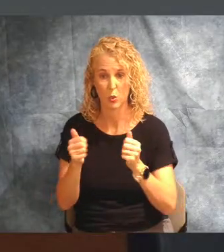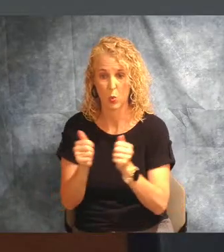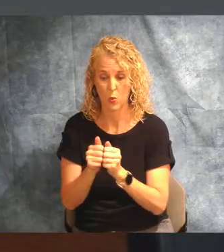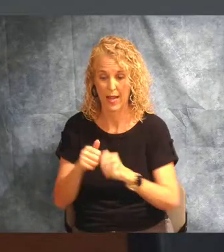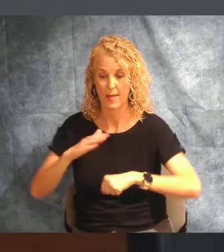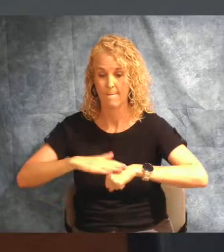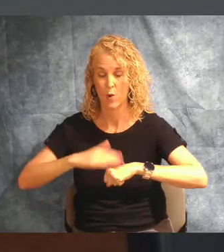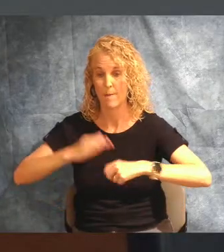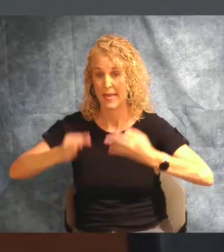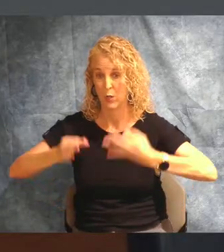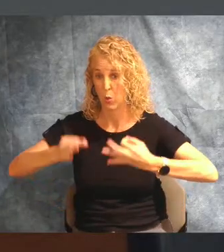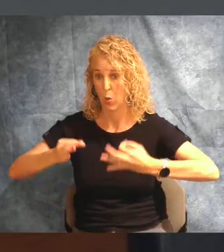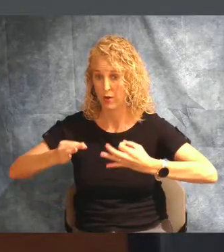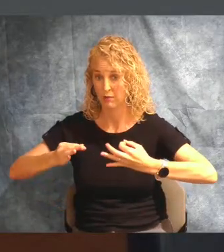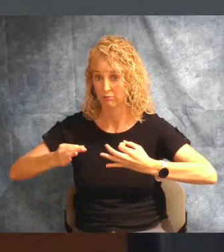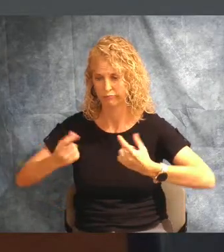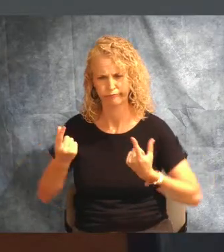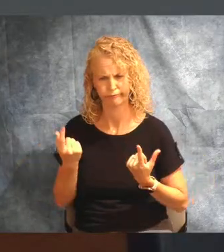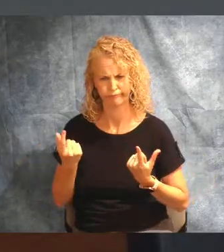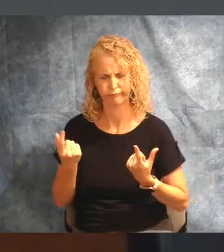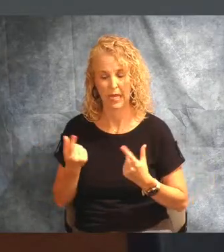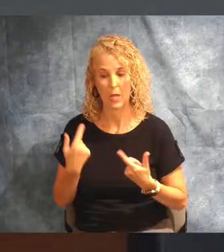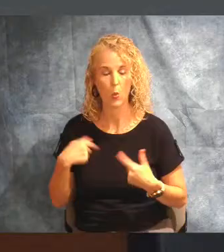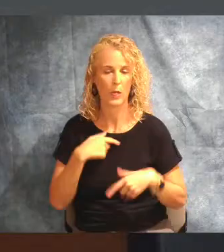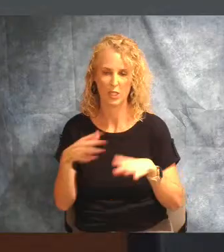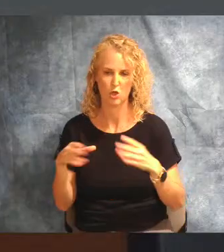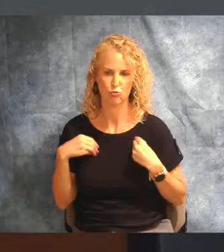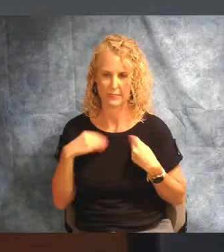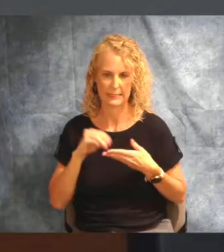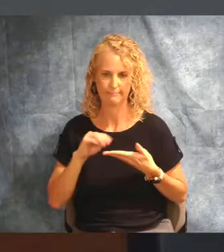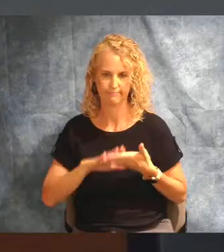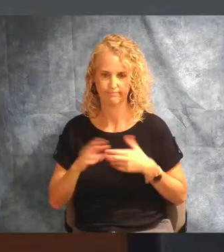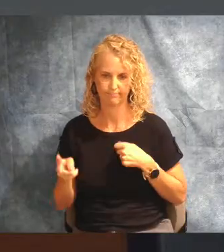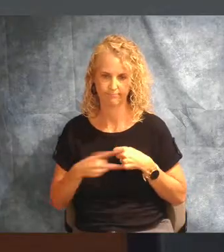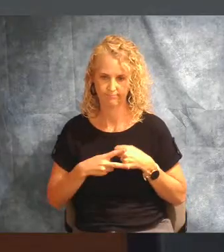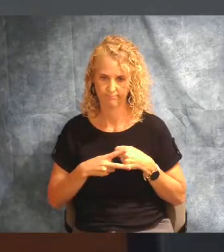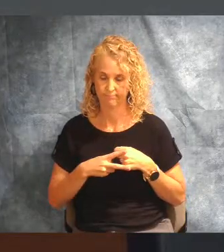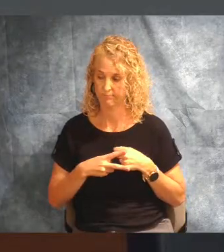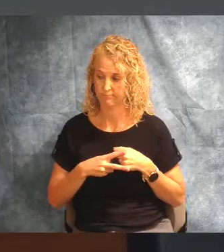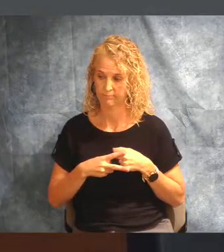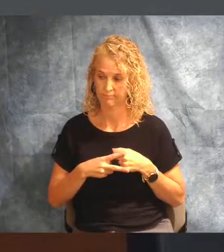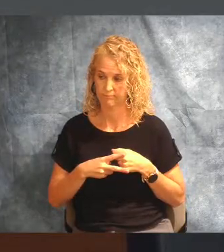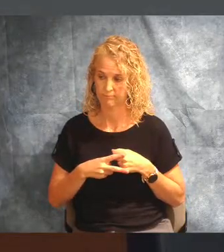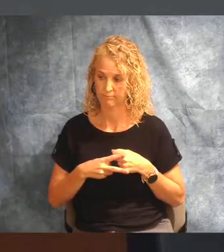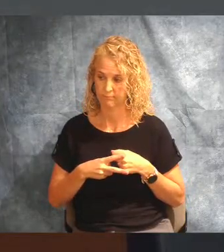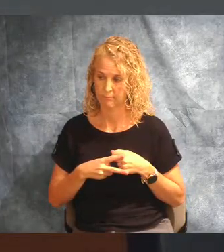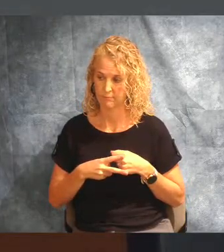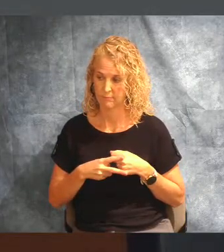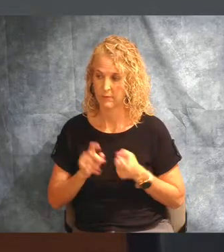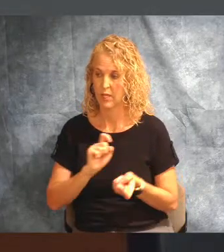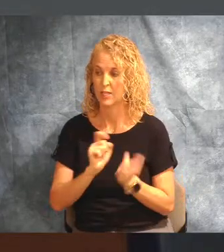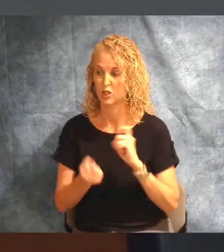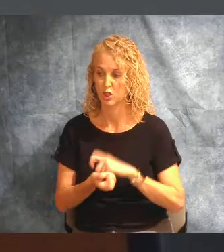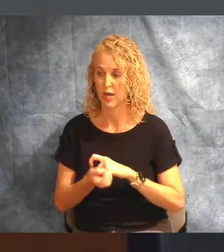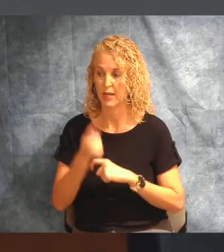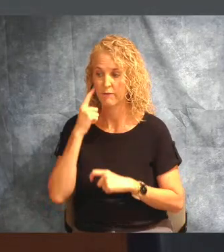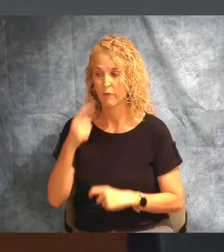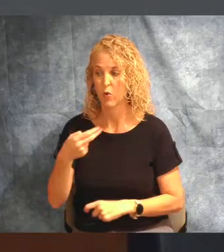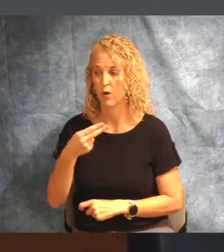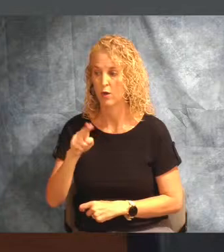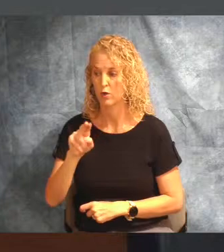for a this is a an item to receive for the record. This is for the a change to the humane agent list.